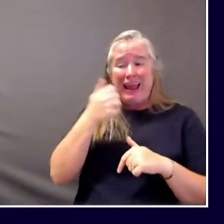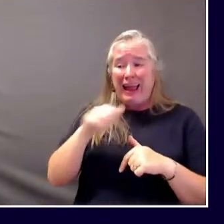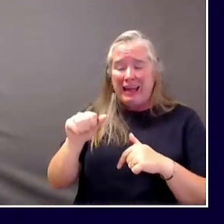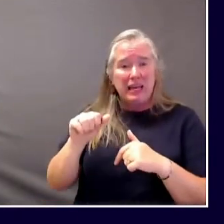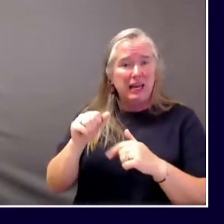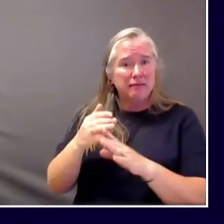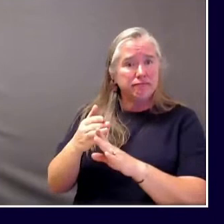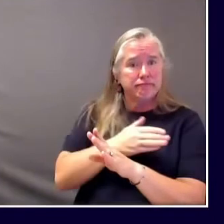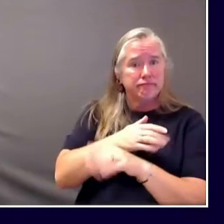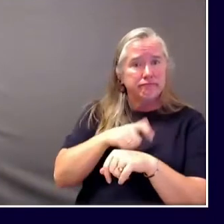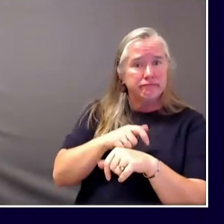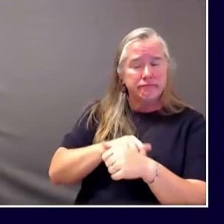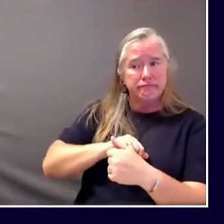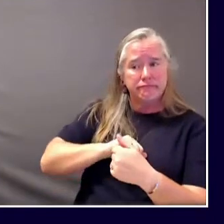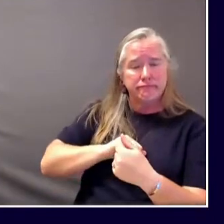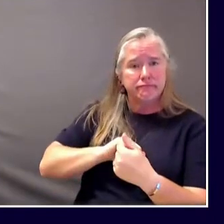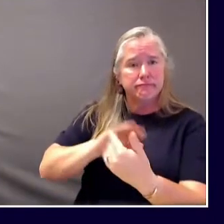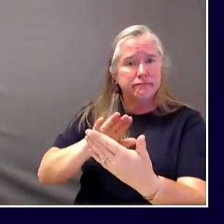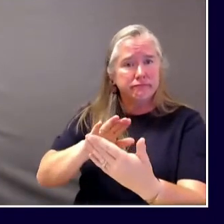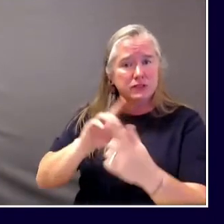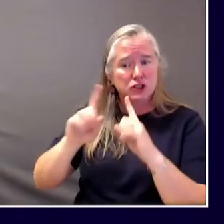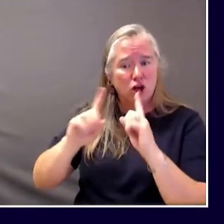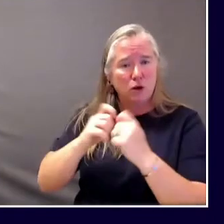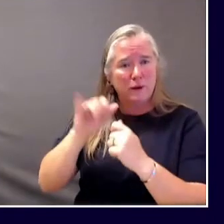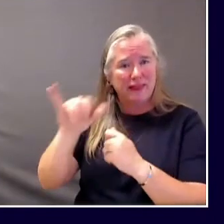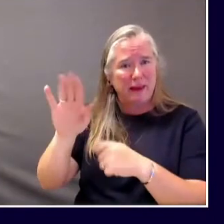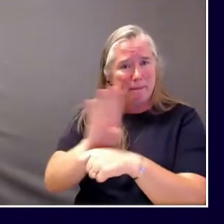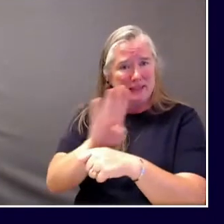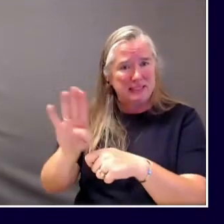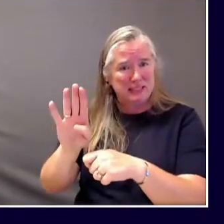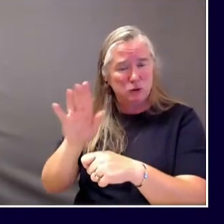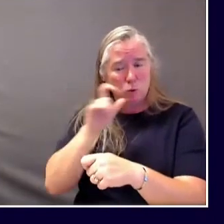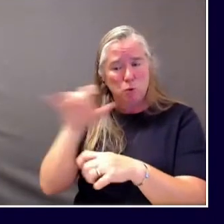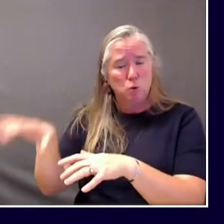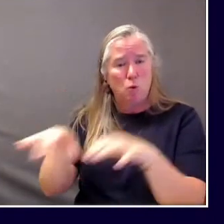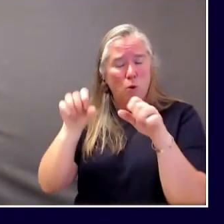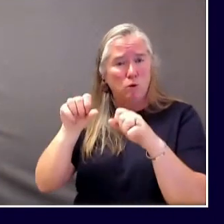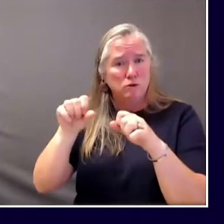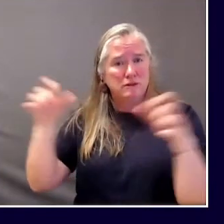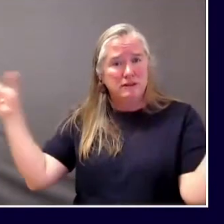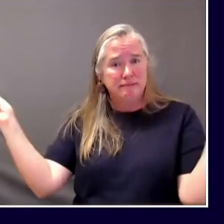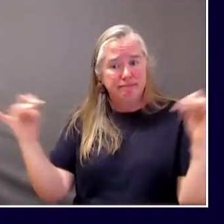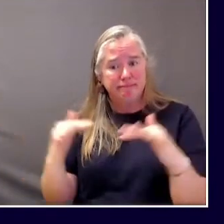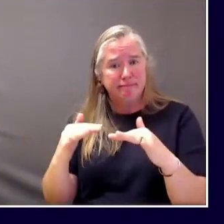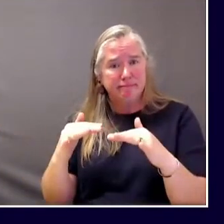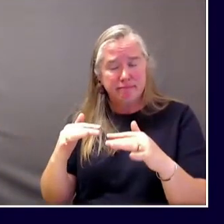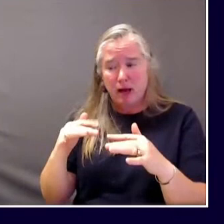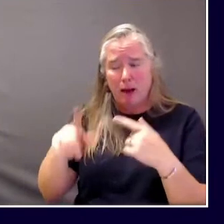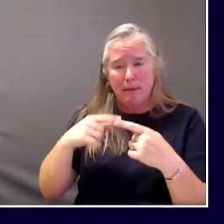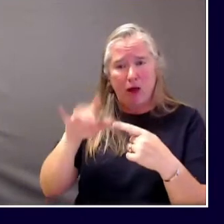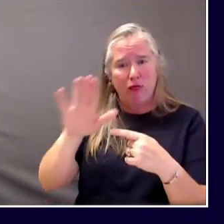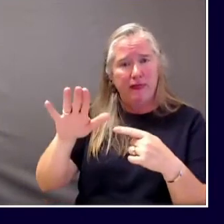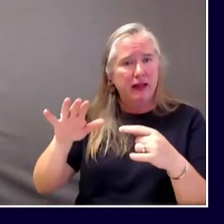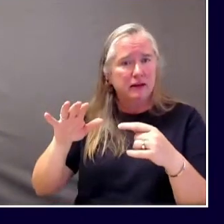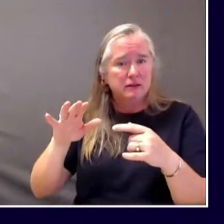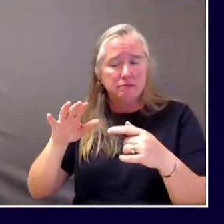with that site the be the best most hosting that's about